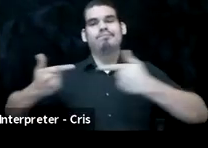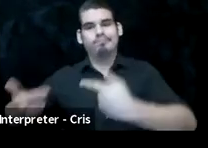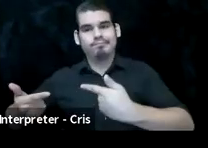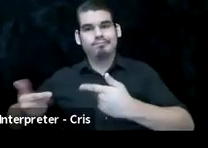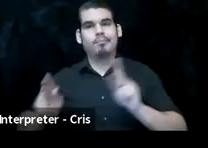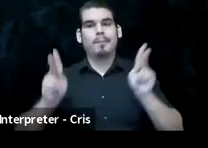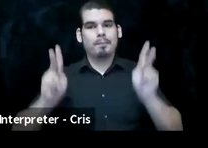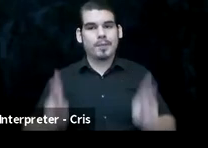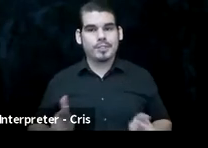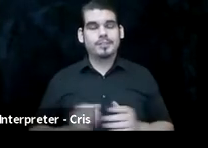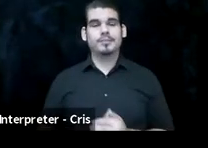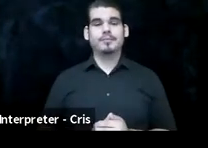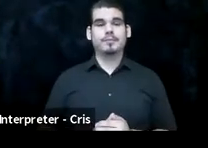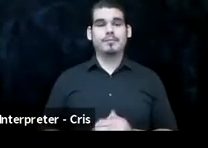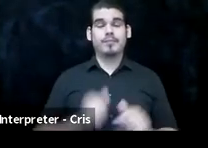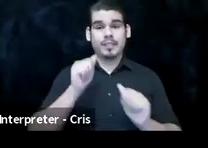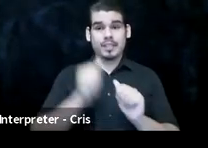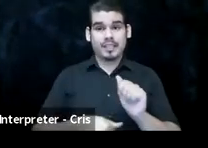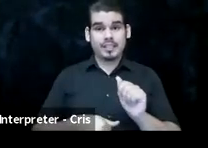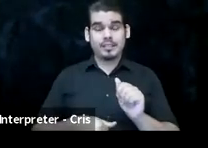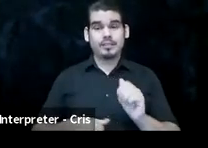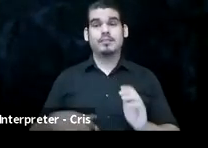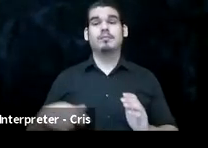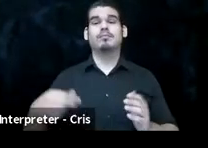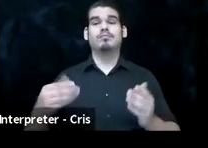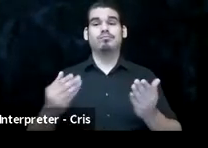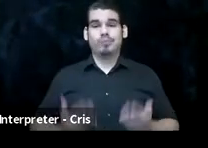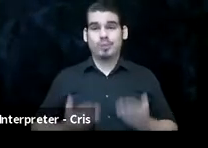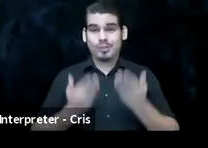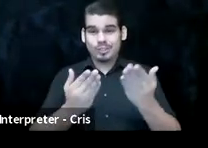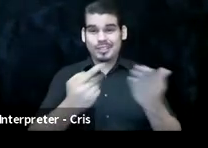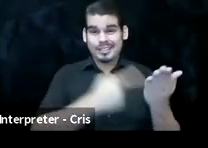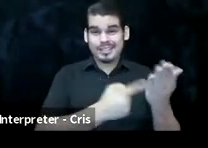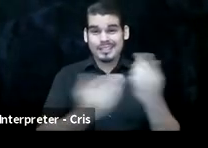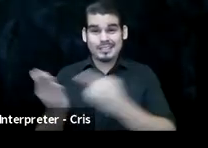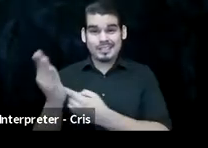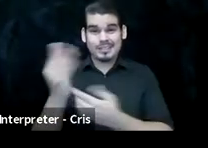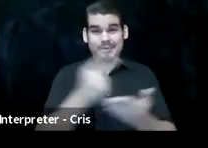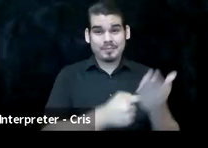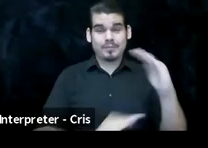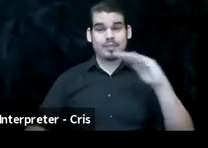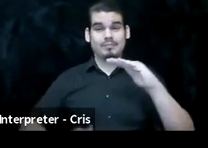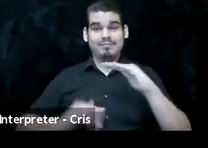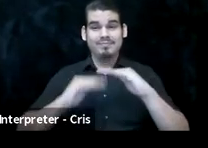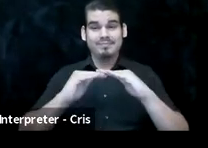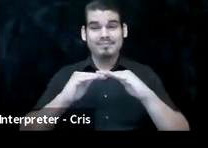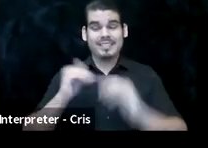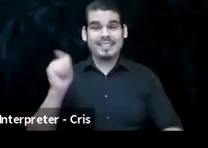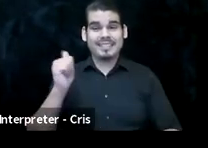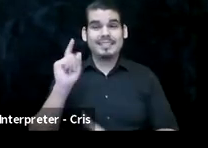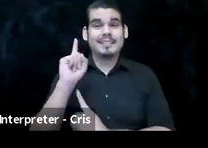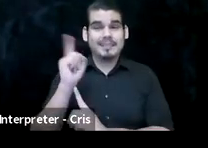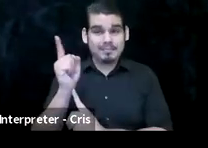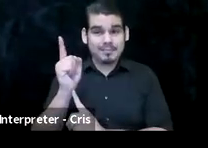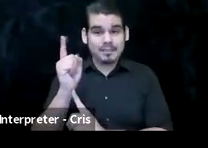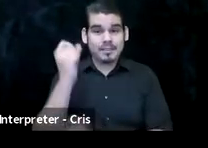Katherine Squire: Each resolution debate will be a total of 10 minutes, so there is a kind of a cap on debate, but time can be extended for a specific.